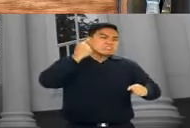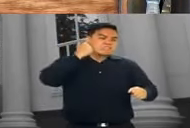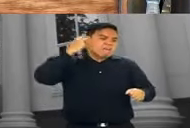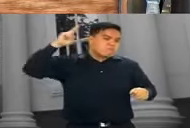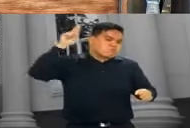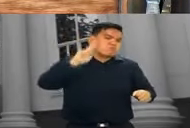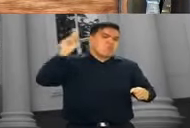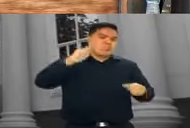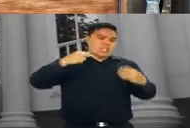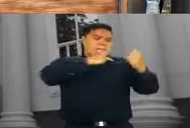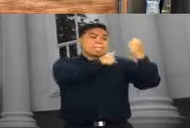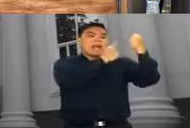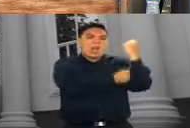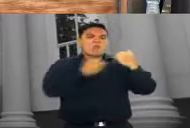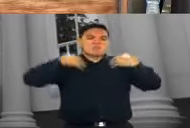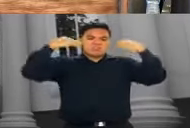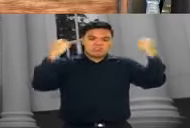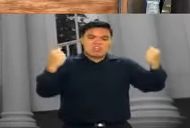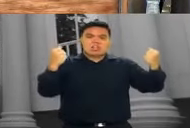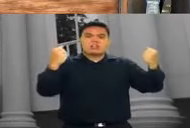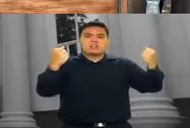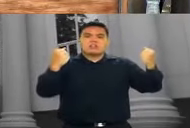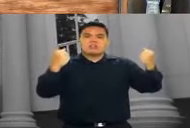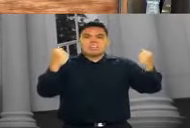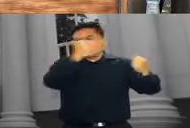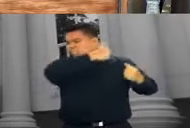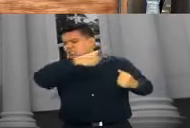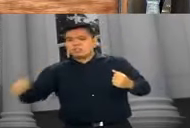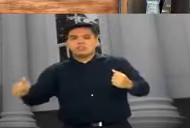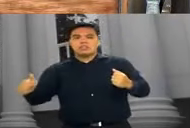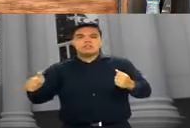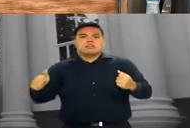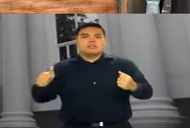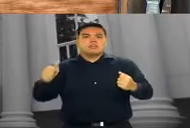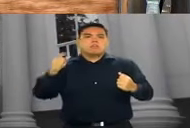Pero say nahurot na lang atong tanan uras mga kagsuonan. Atong